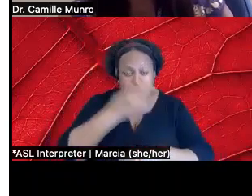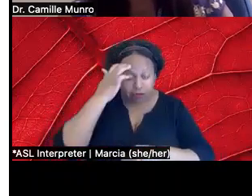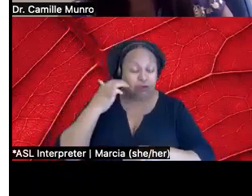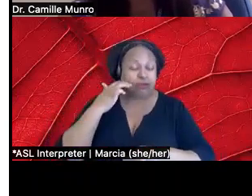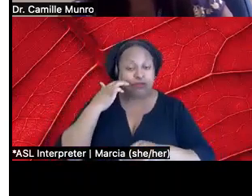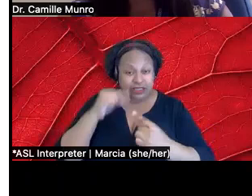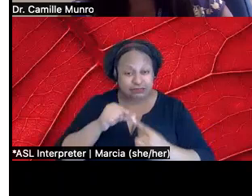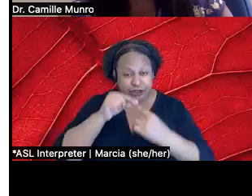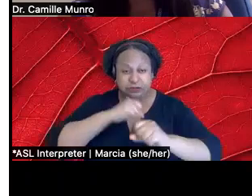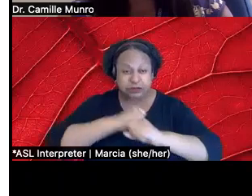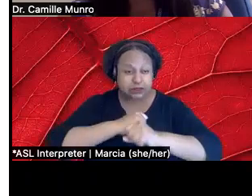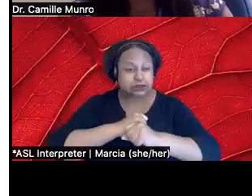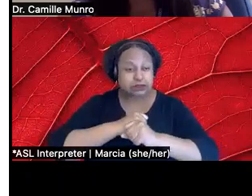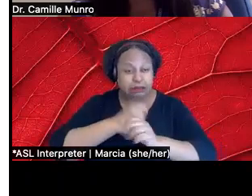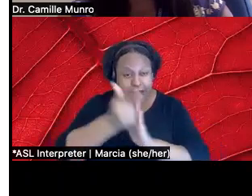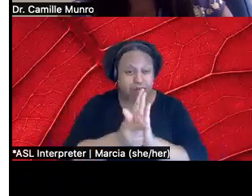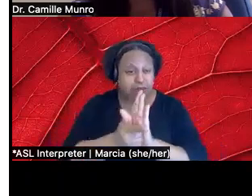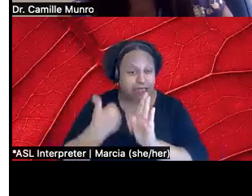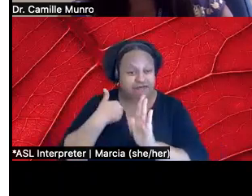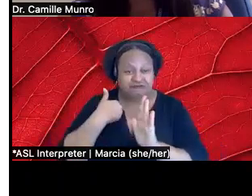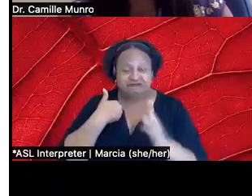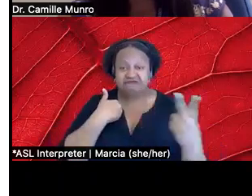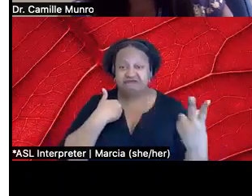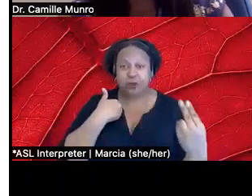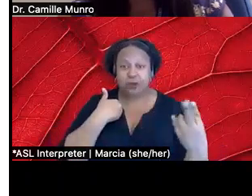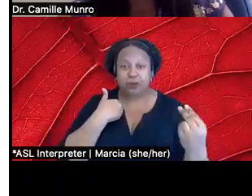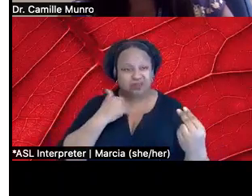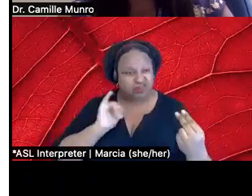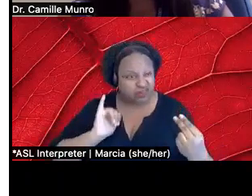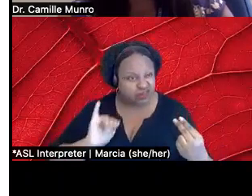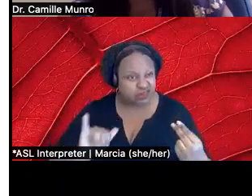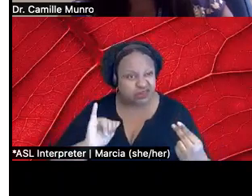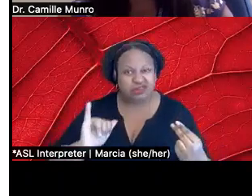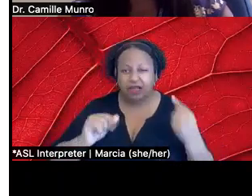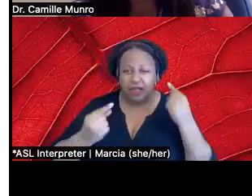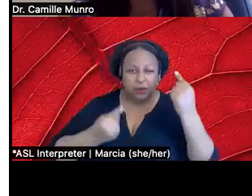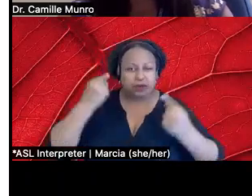However, I then thought to myself, Oh, I wonder what sort of policies might be in place